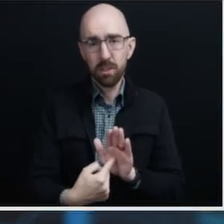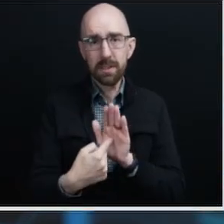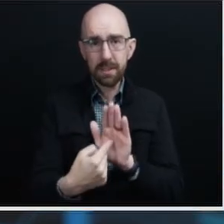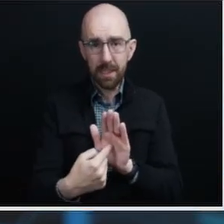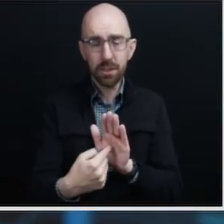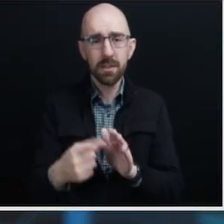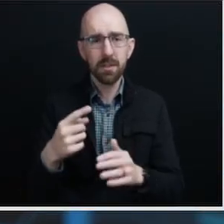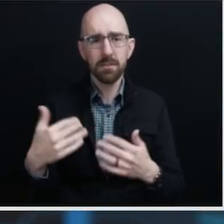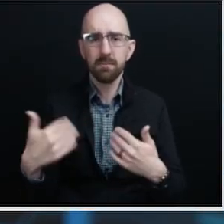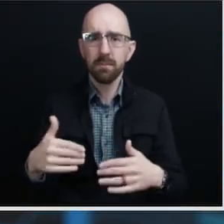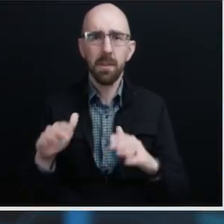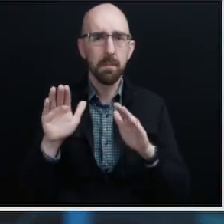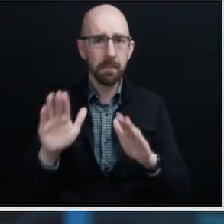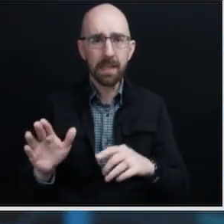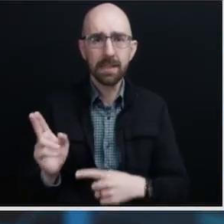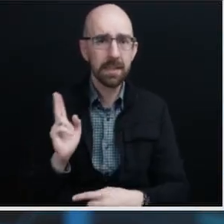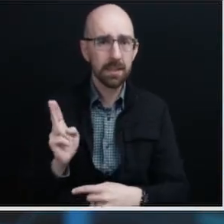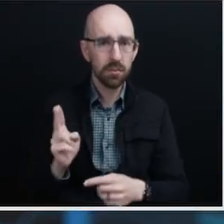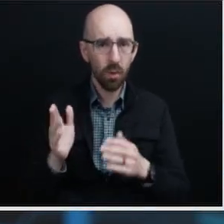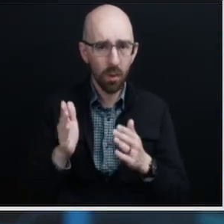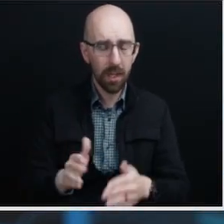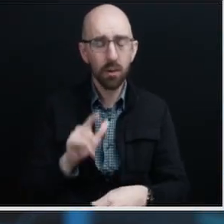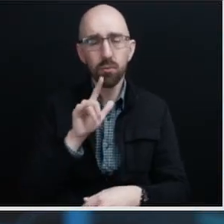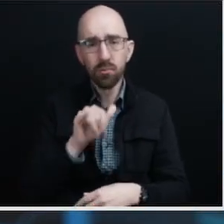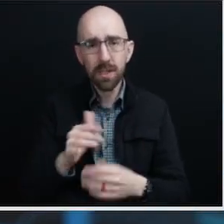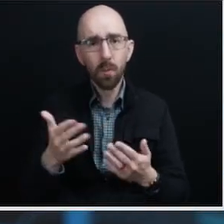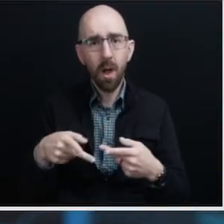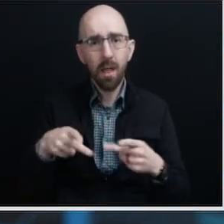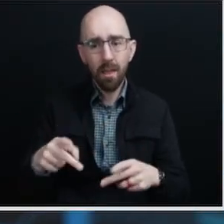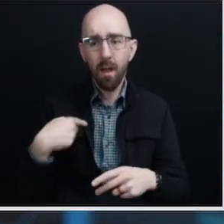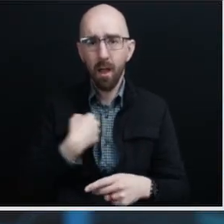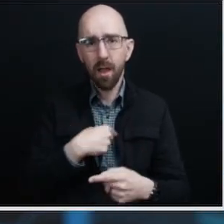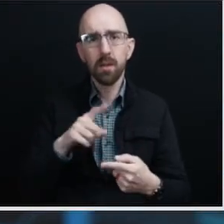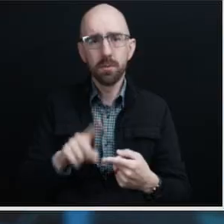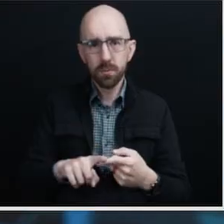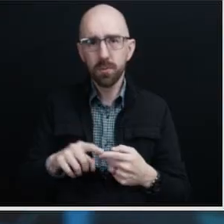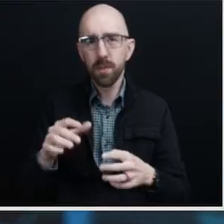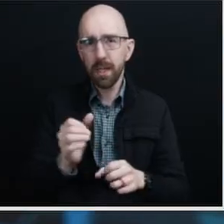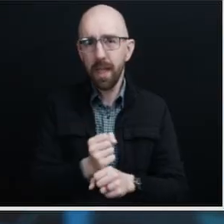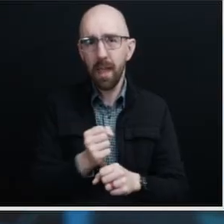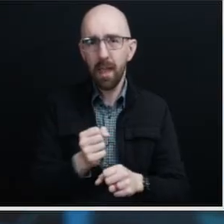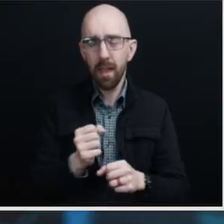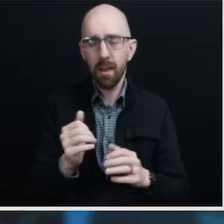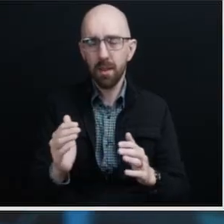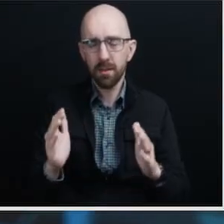amazing historian really is what allowed us to be able to get a a very good diagnosis for her.